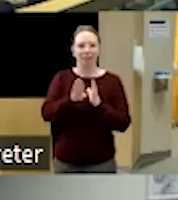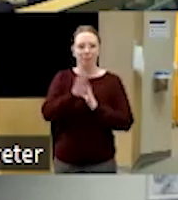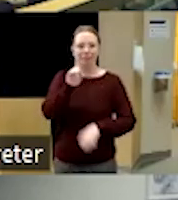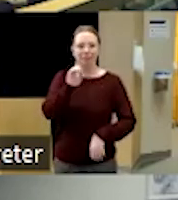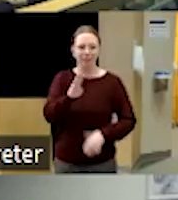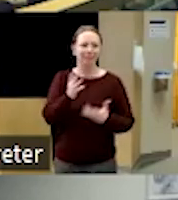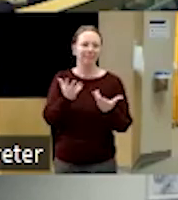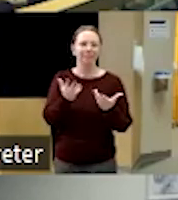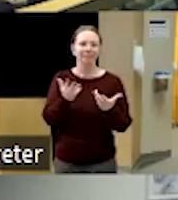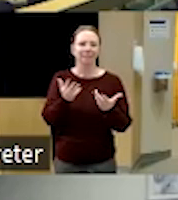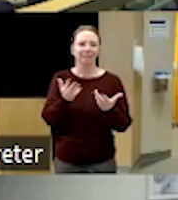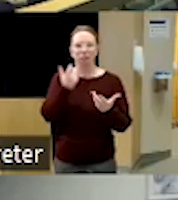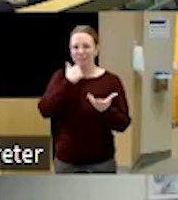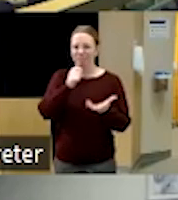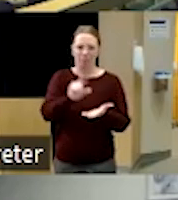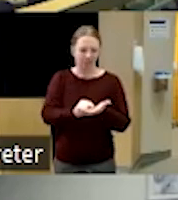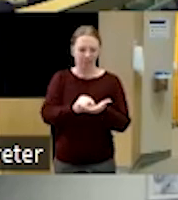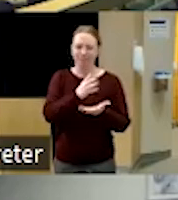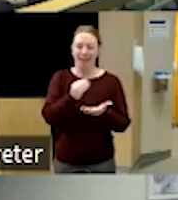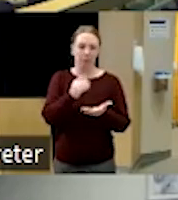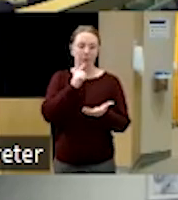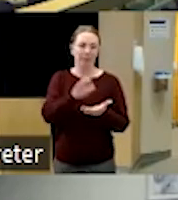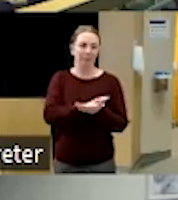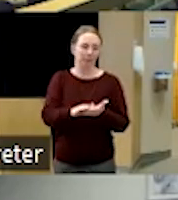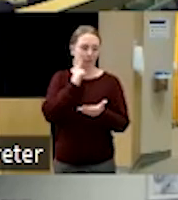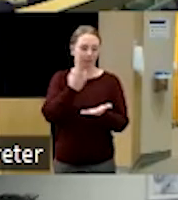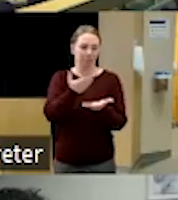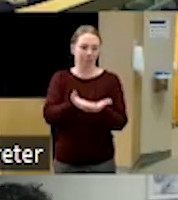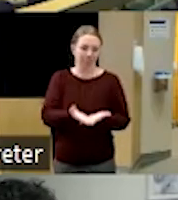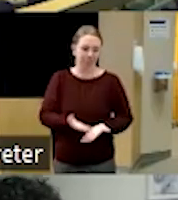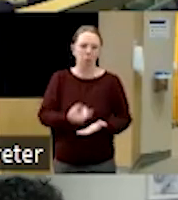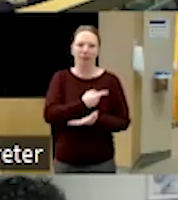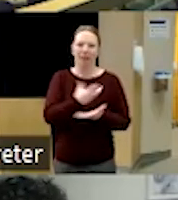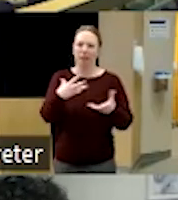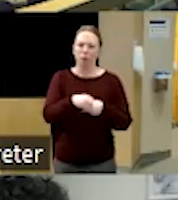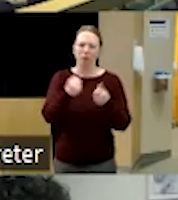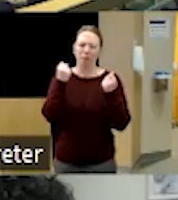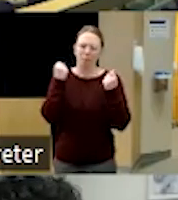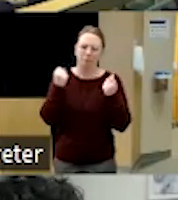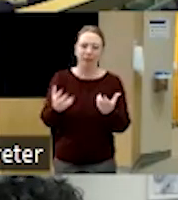came out and it was just good to see so they include many many patients and you have to keep